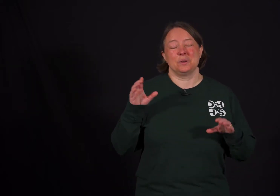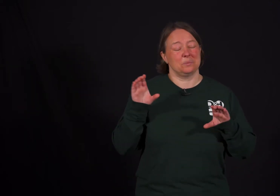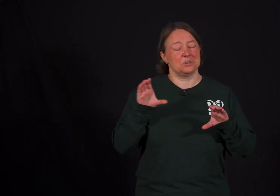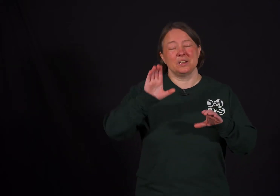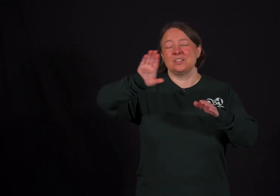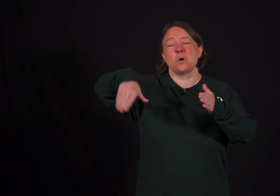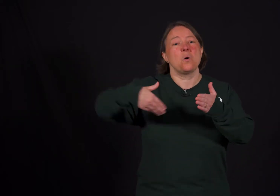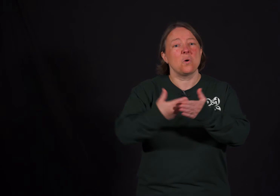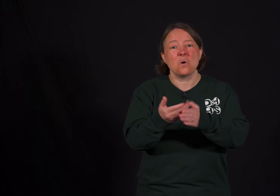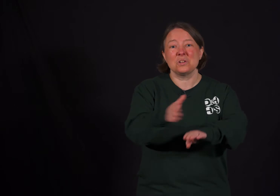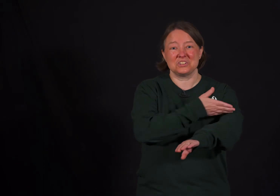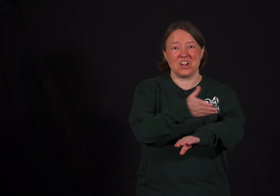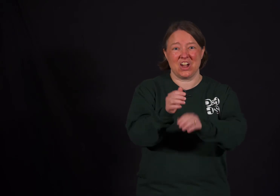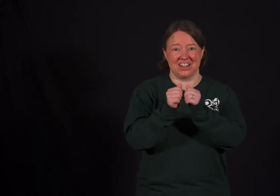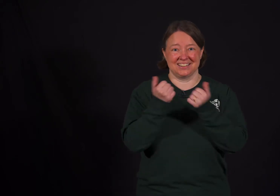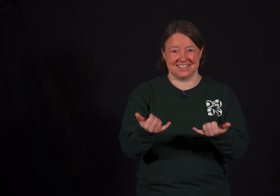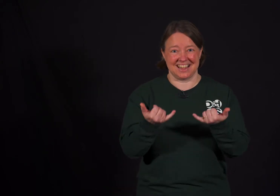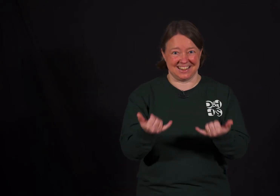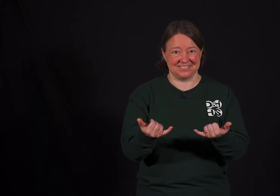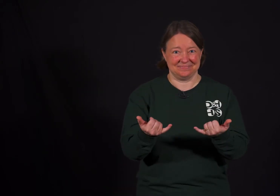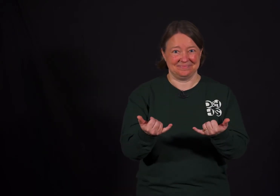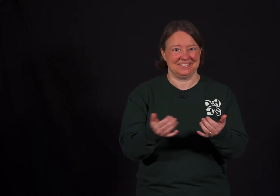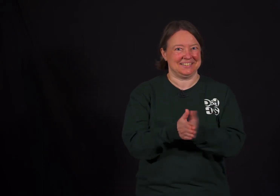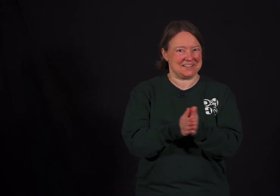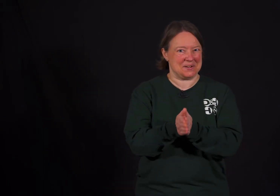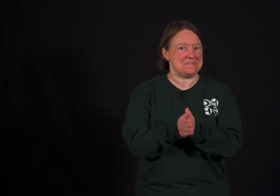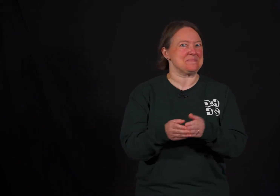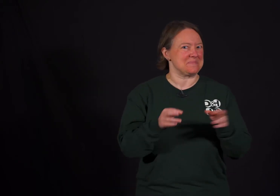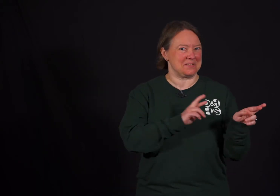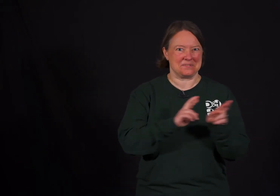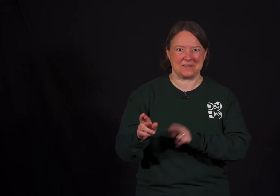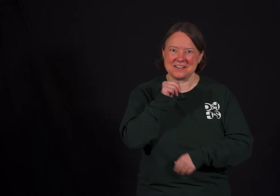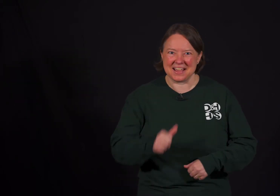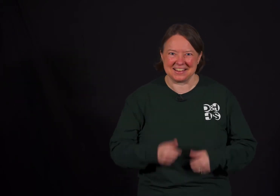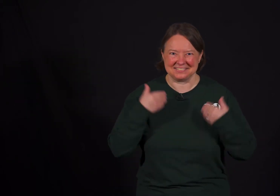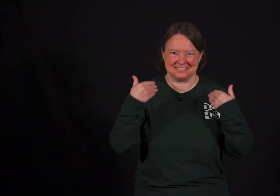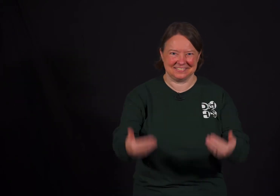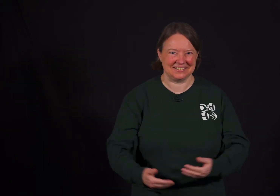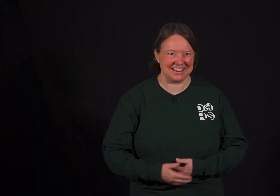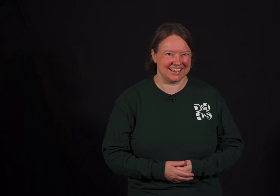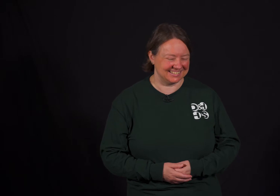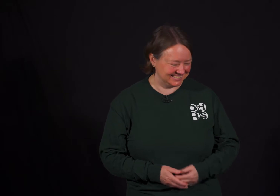We will be doing the whole song today. So, ready or not, we're goin' ahead.